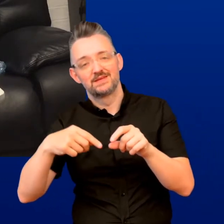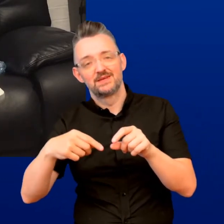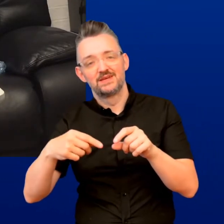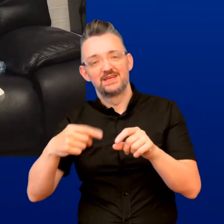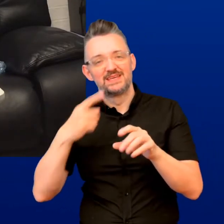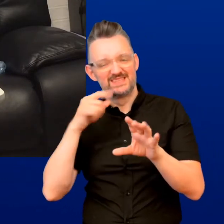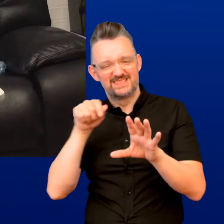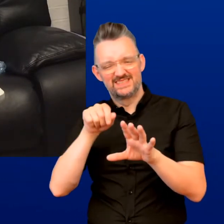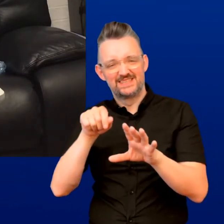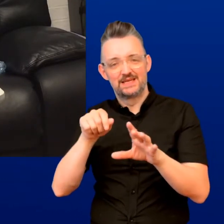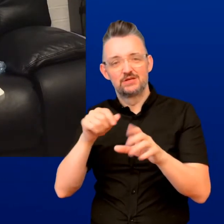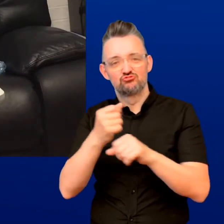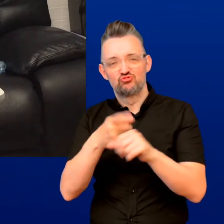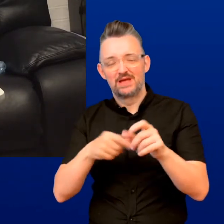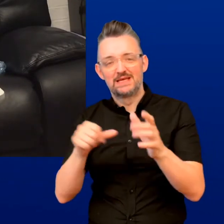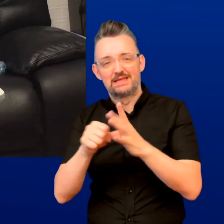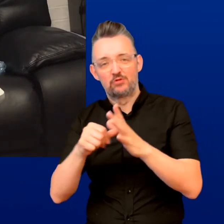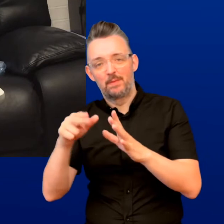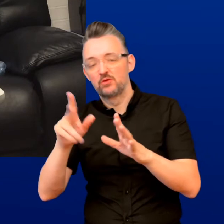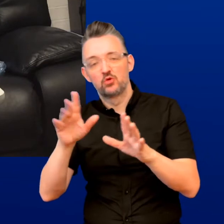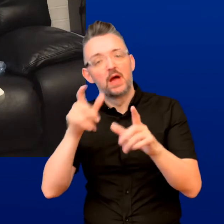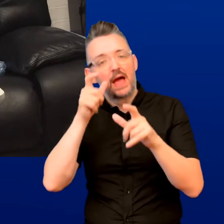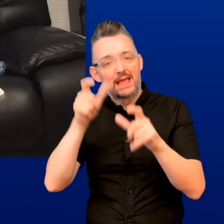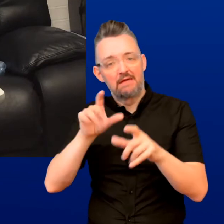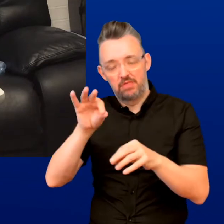again. Although I did manage it.